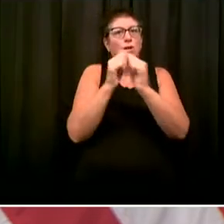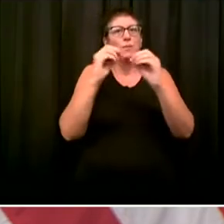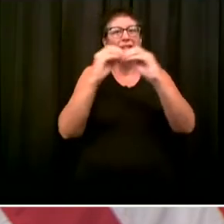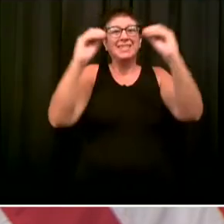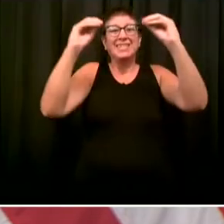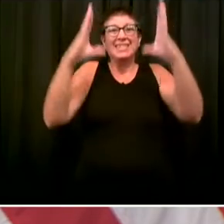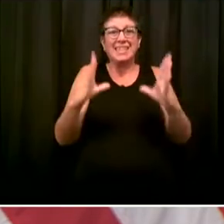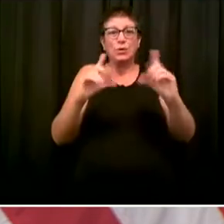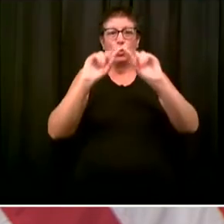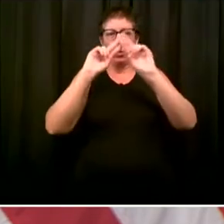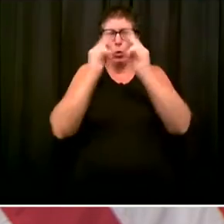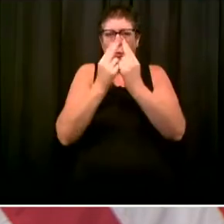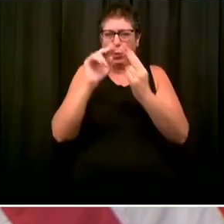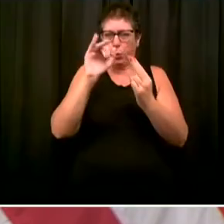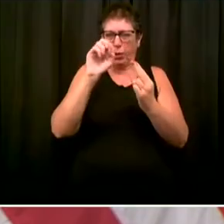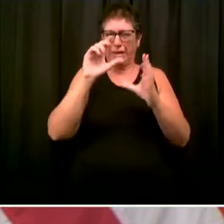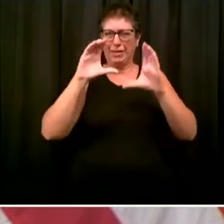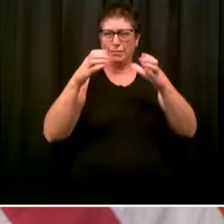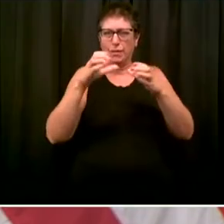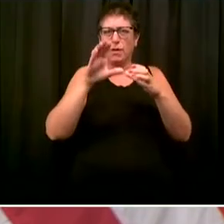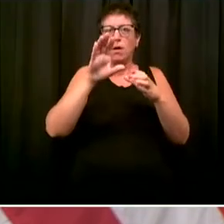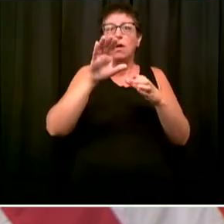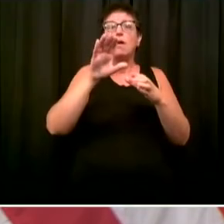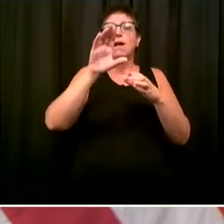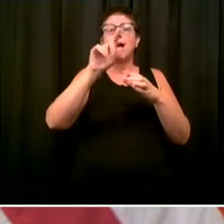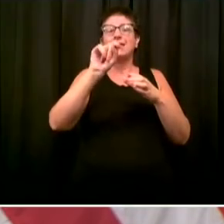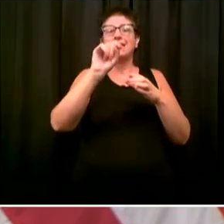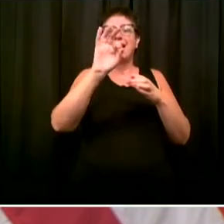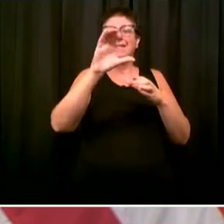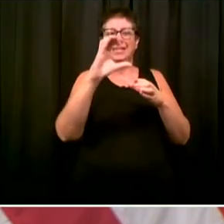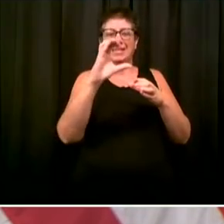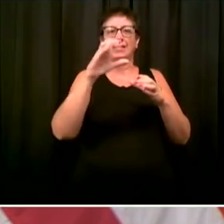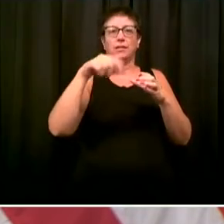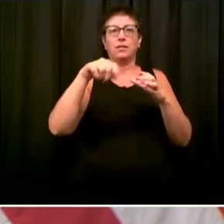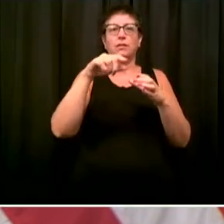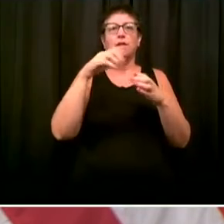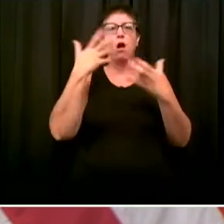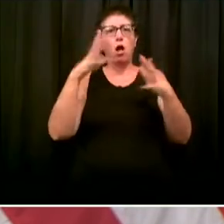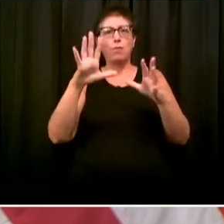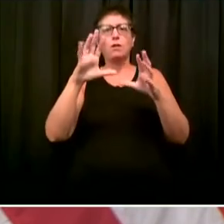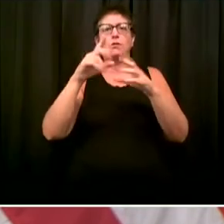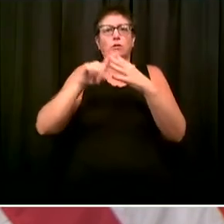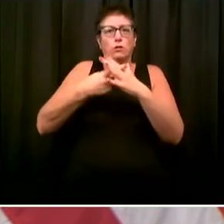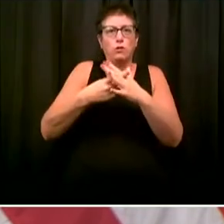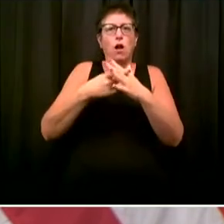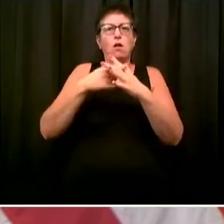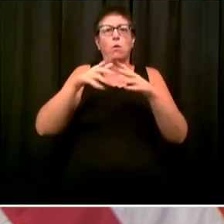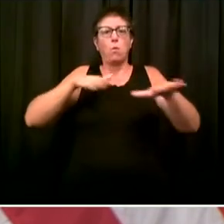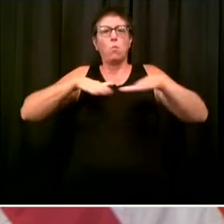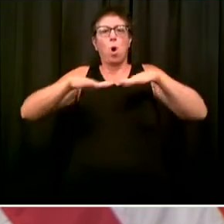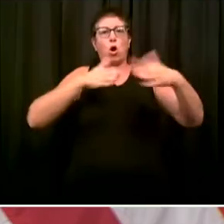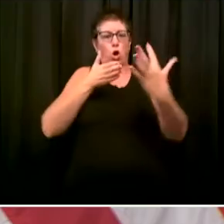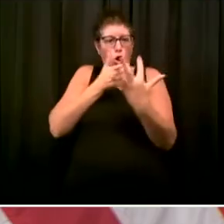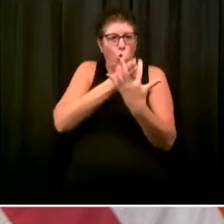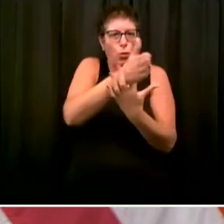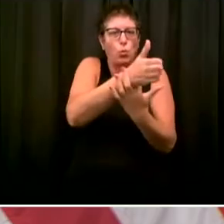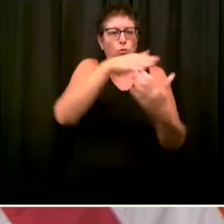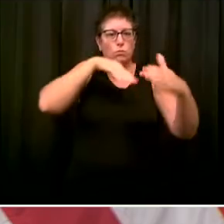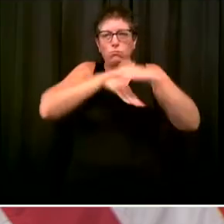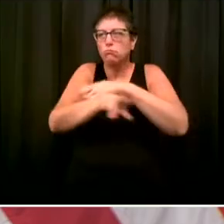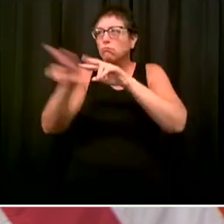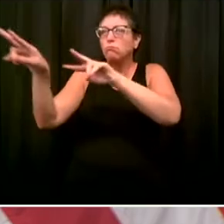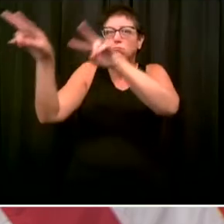CLOSELY, WE HAVE BUILDING